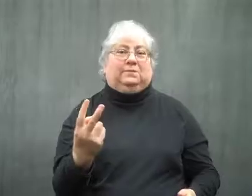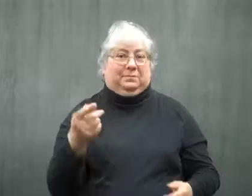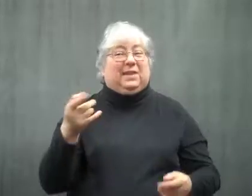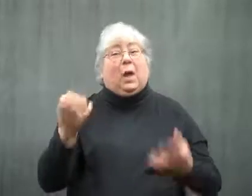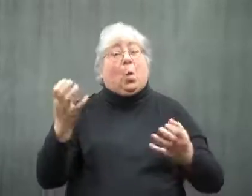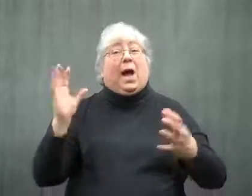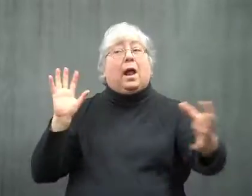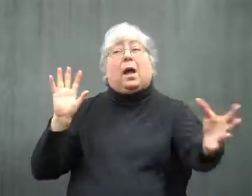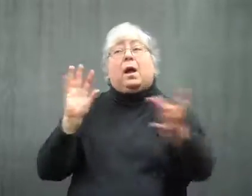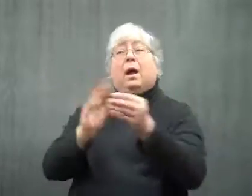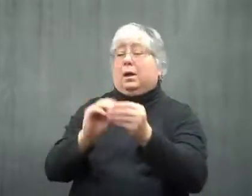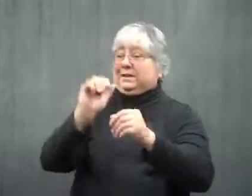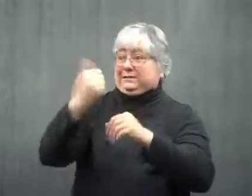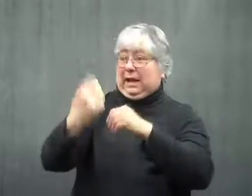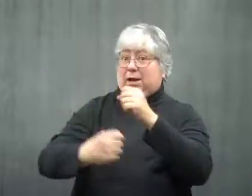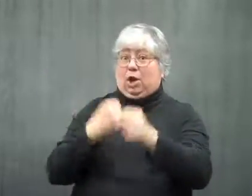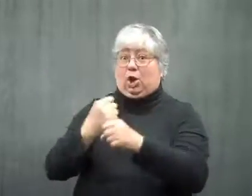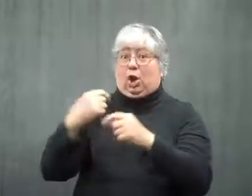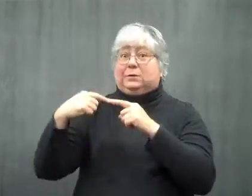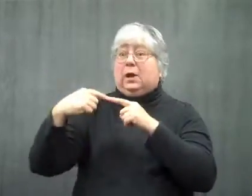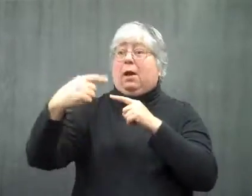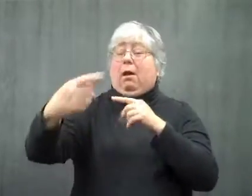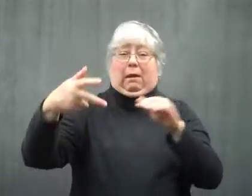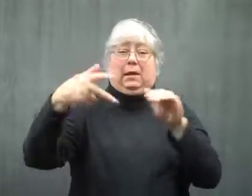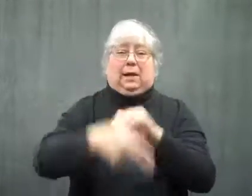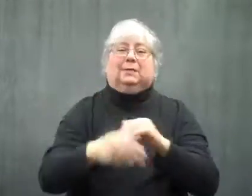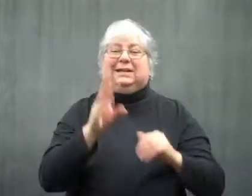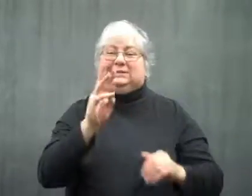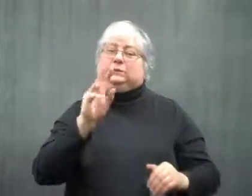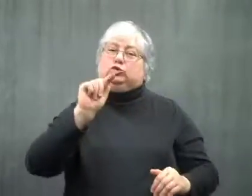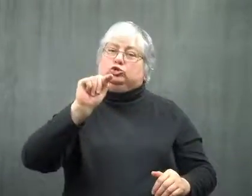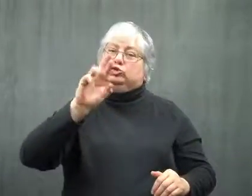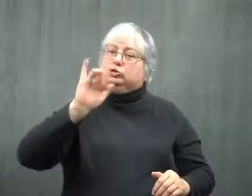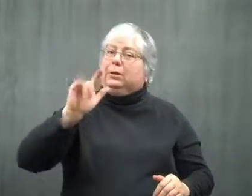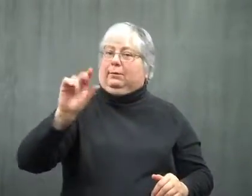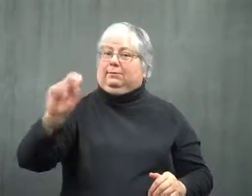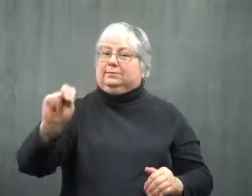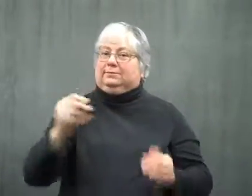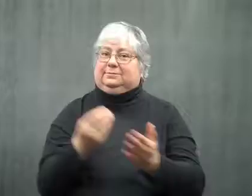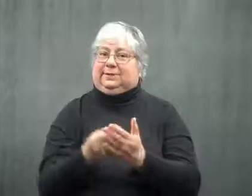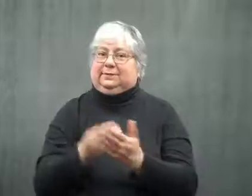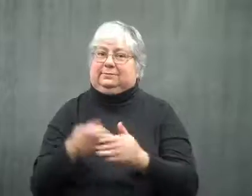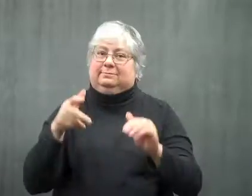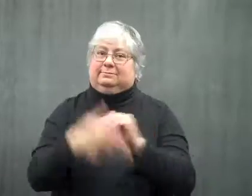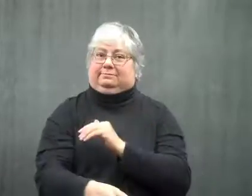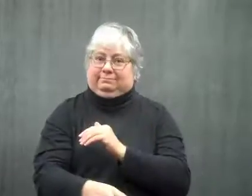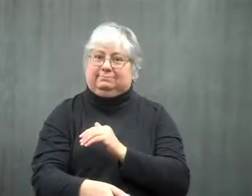They want $6 trillion in cuts over the next decade.